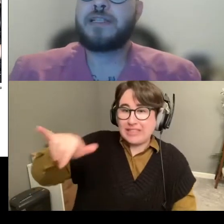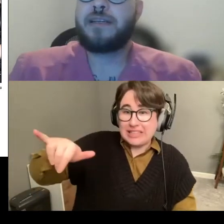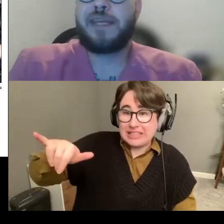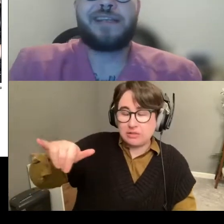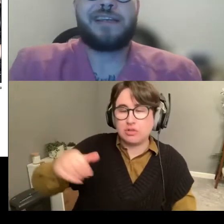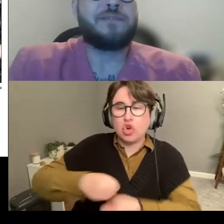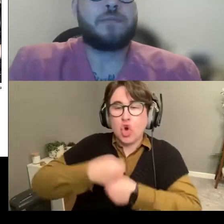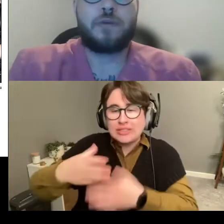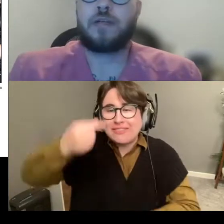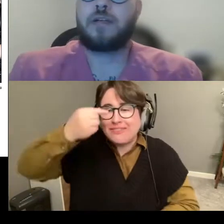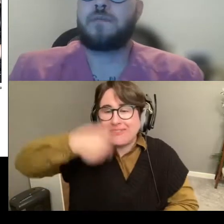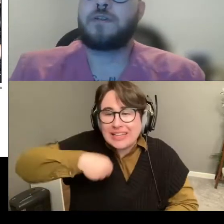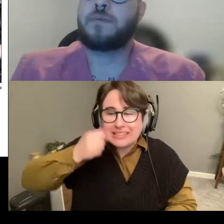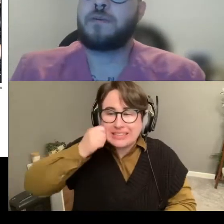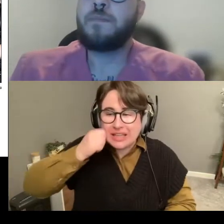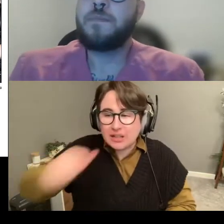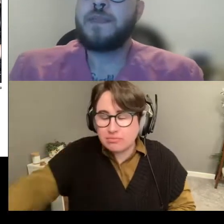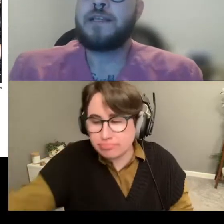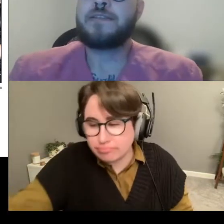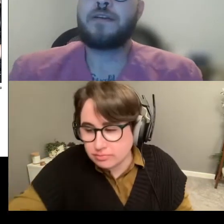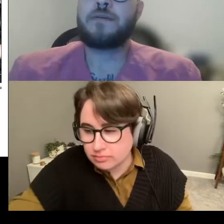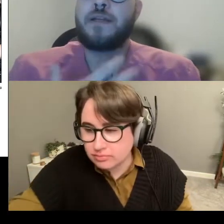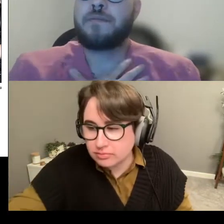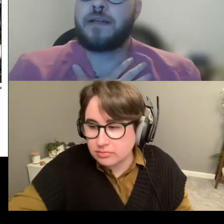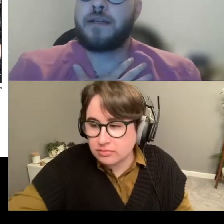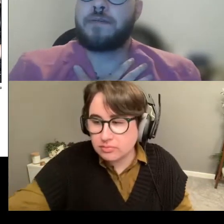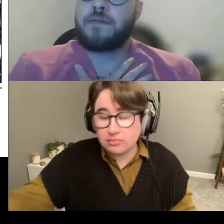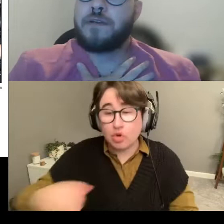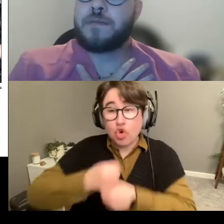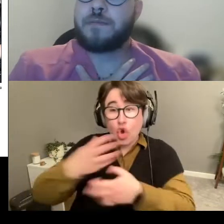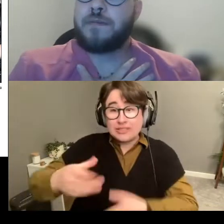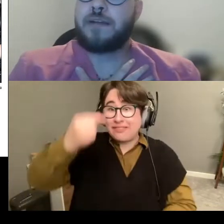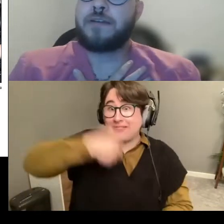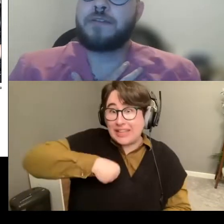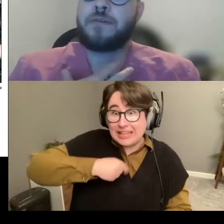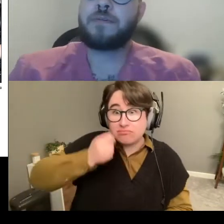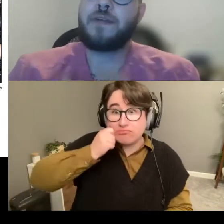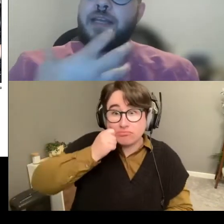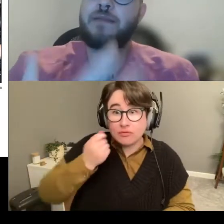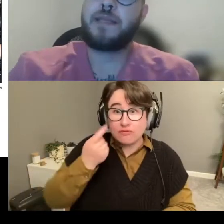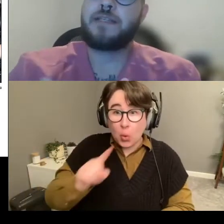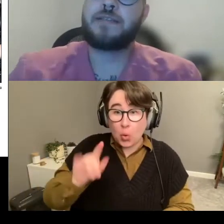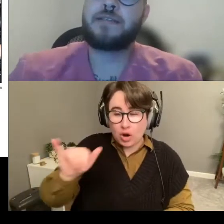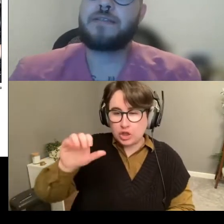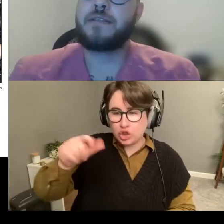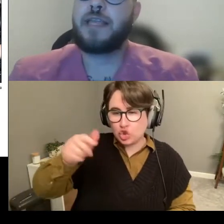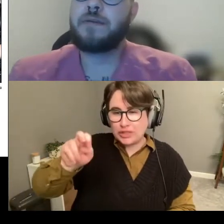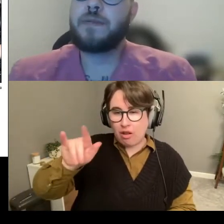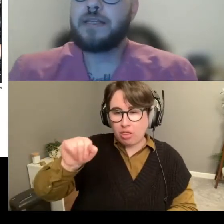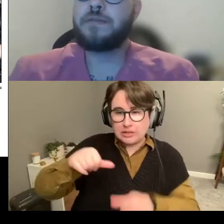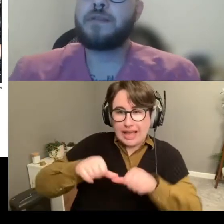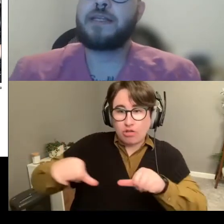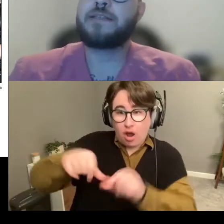which can make that even more uncomfortable. So if we're informed providers who are providing patient-centered care, we can do things